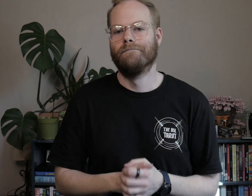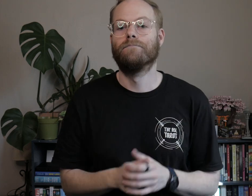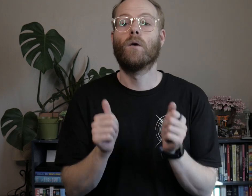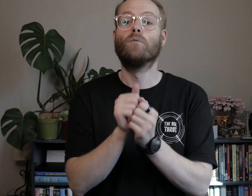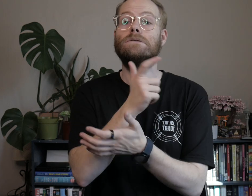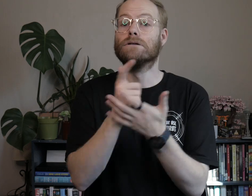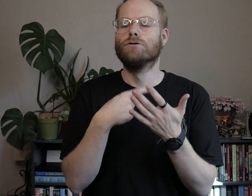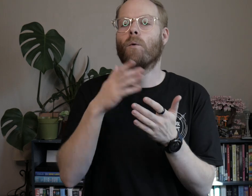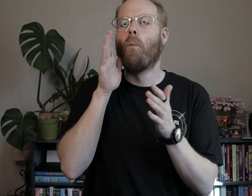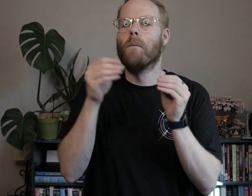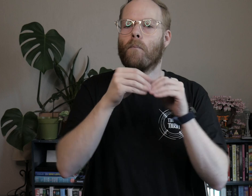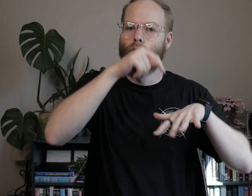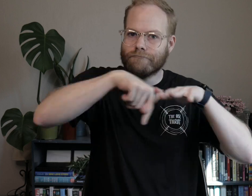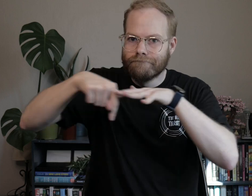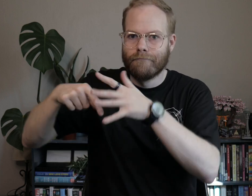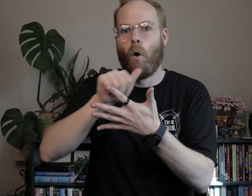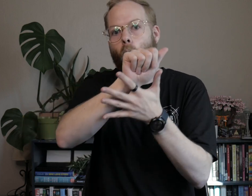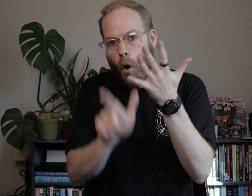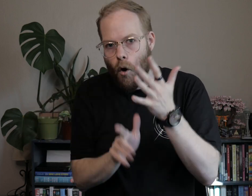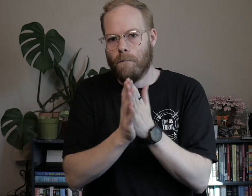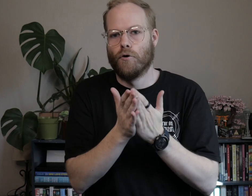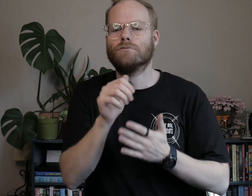With series, I’ll be talking more in-depth about all of the books,